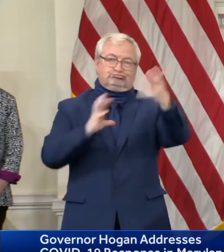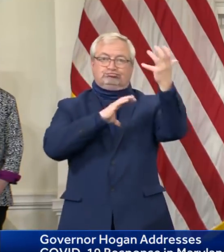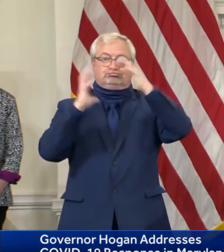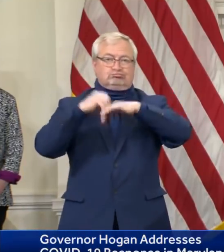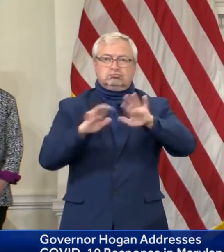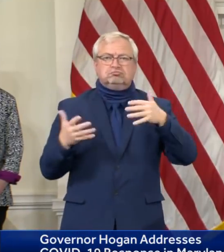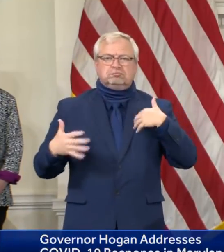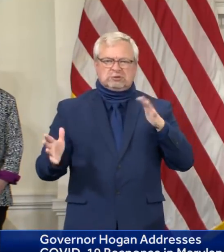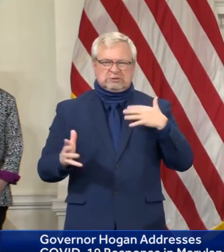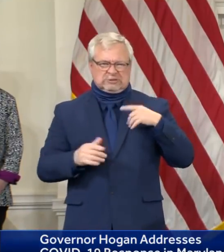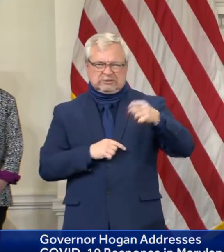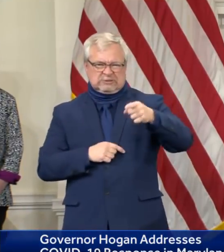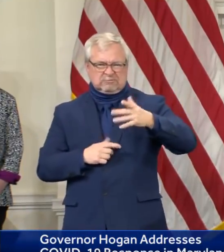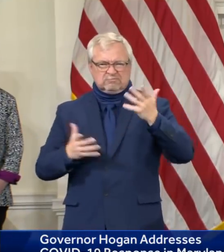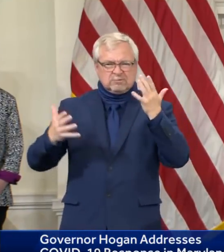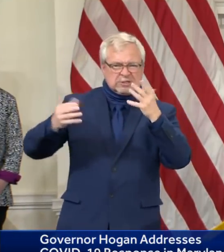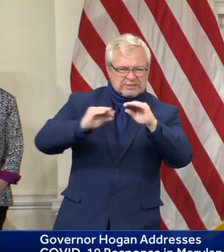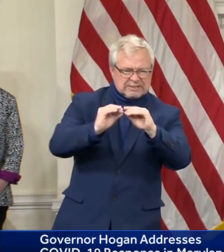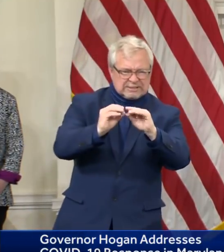IT WAS VERY SLOW FOR ABOUT FIVE DAYS.